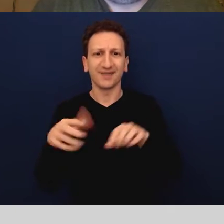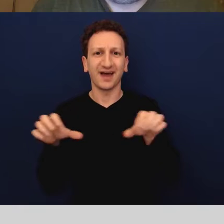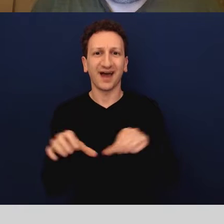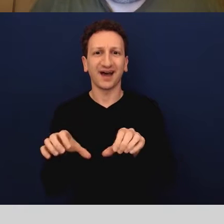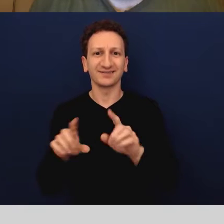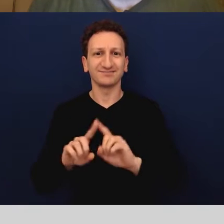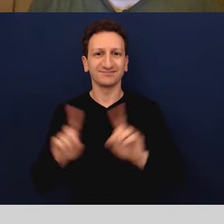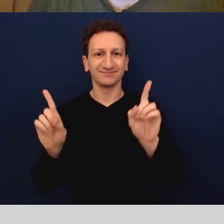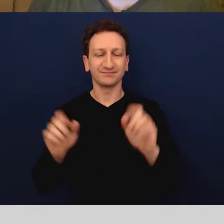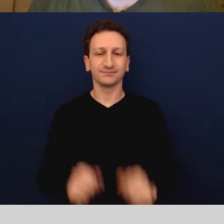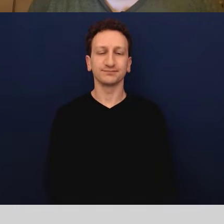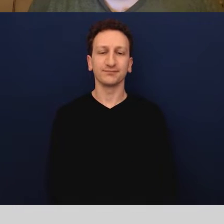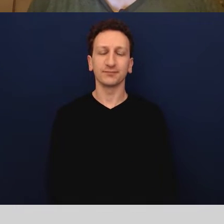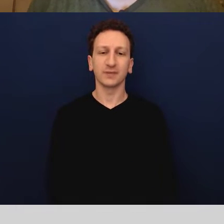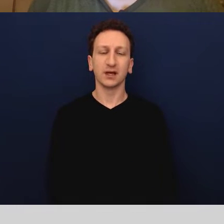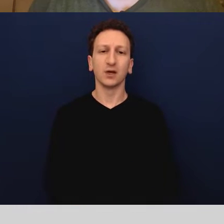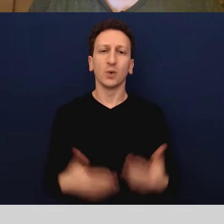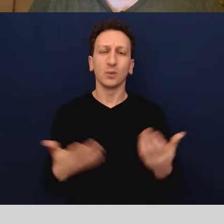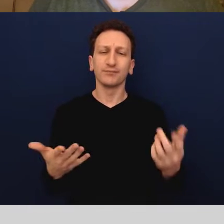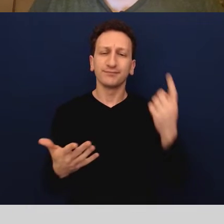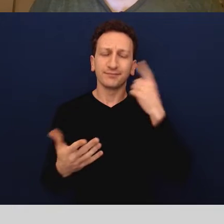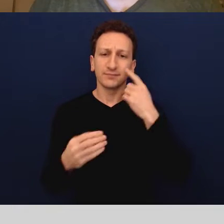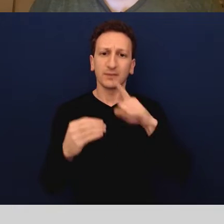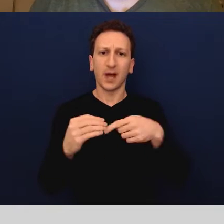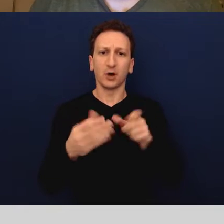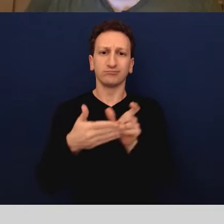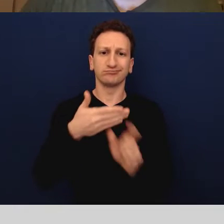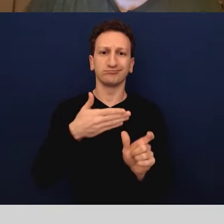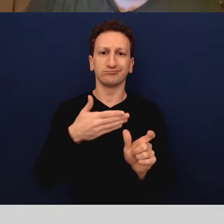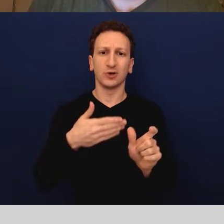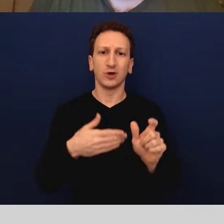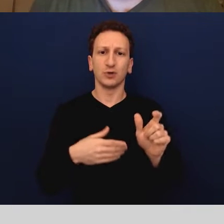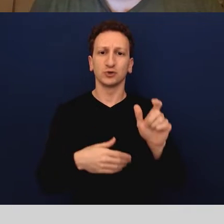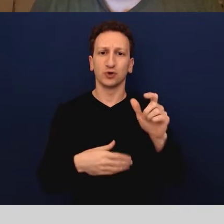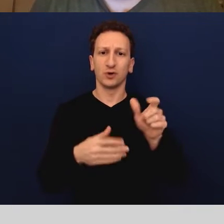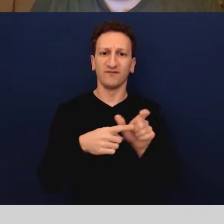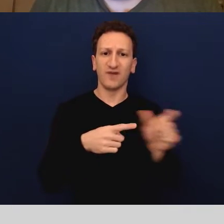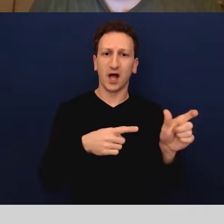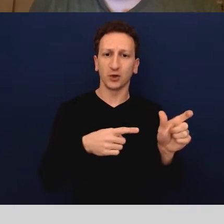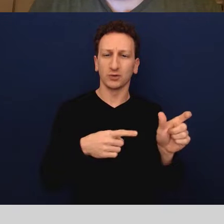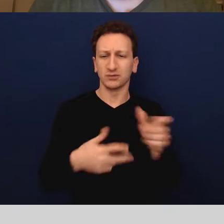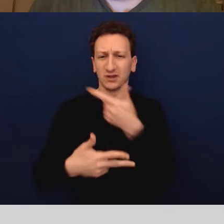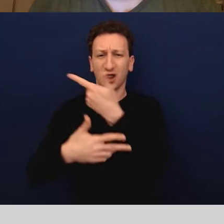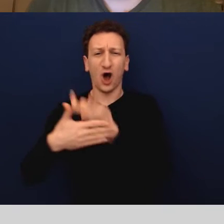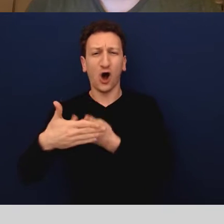We start with thinking about compatible return values. Maybe we don't care that much about the arguments because as we'll talk later